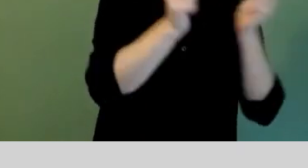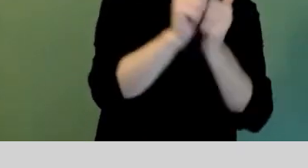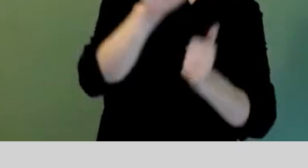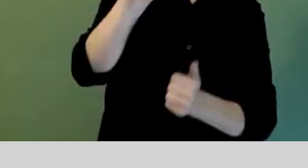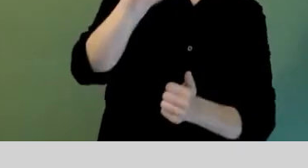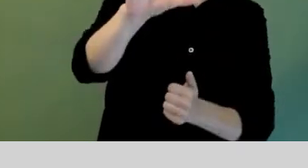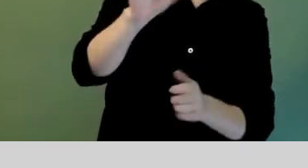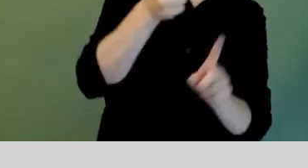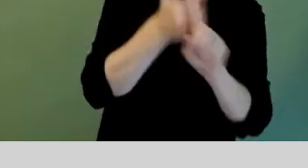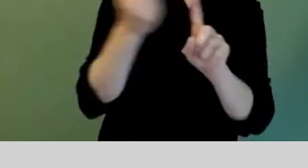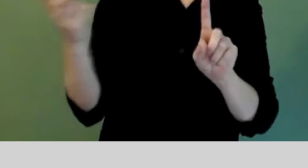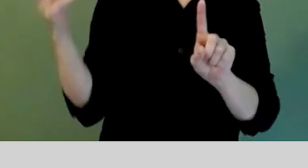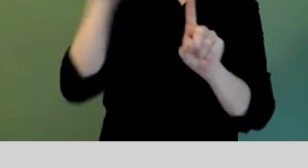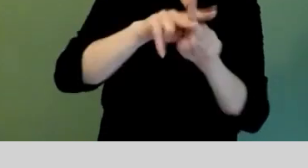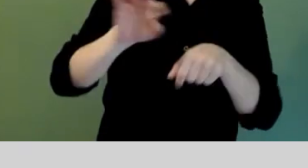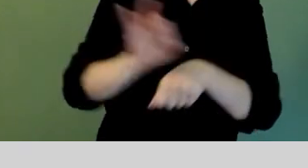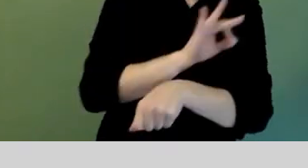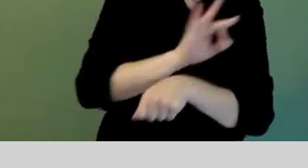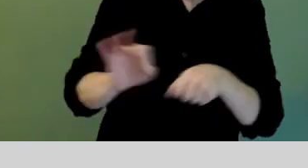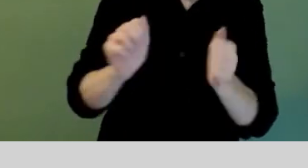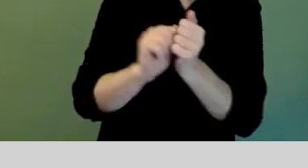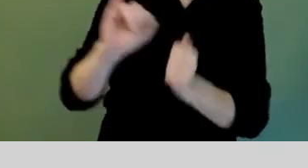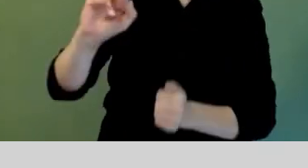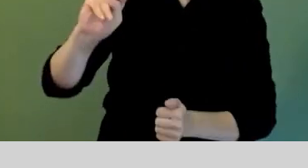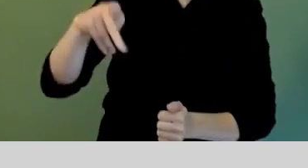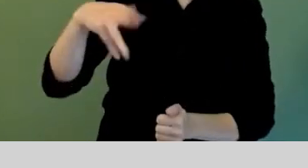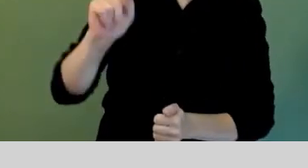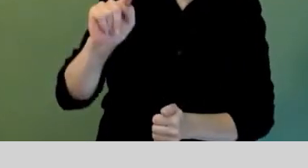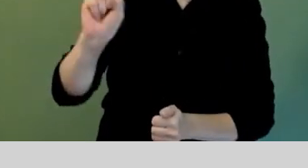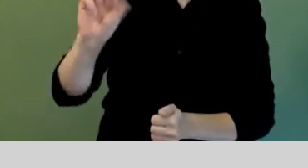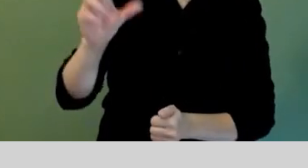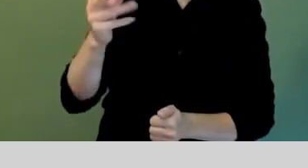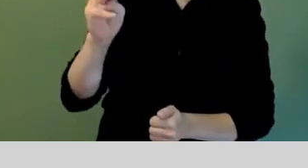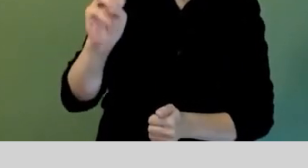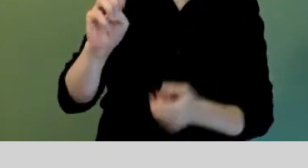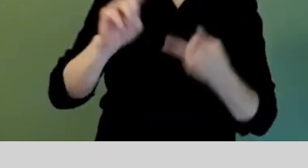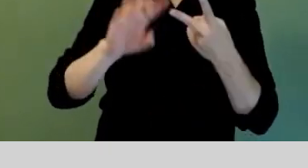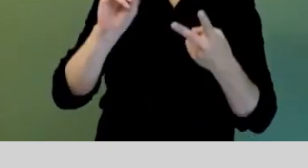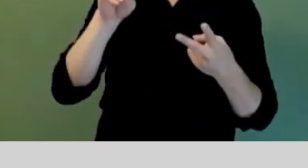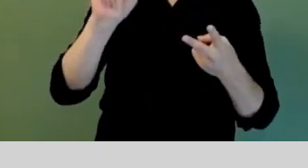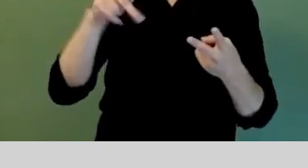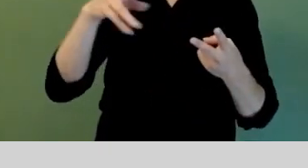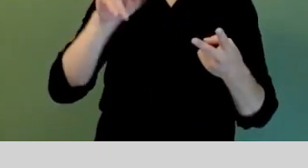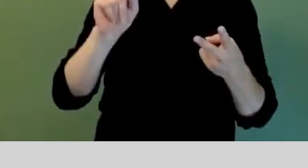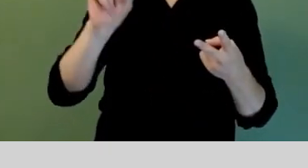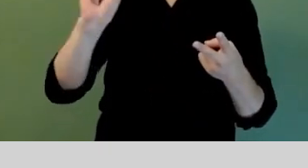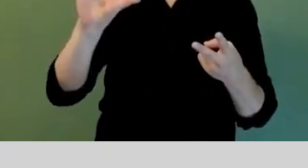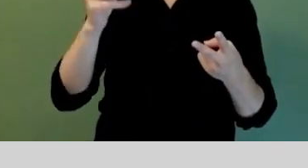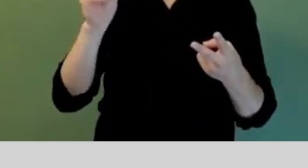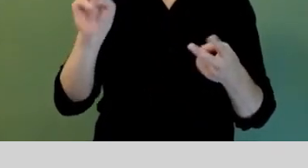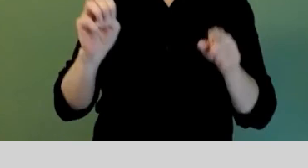with decorating with an input scheme and an output scheme. In this case, the decorate adjust returns the function that we decorated.